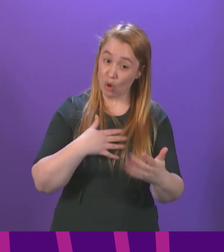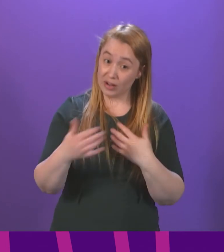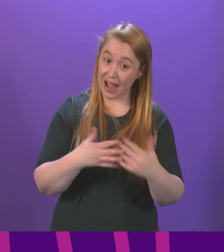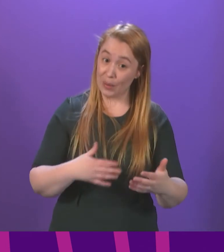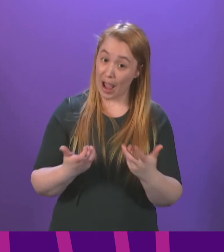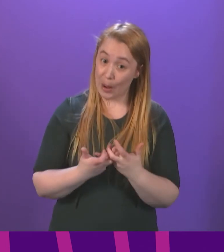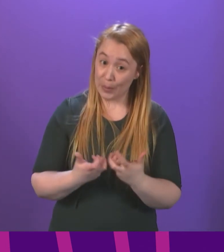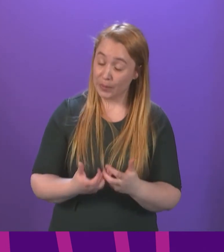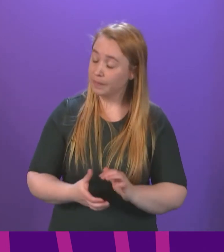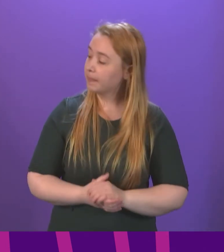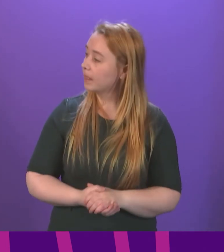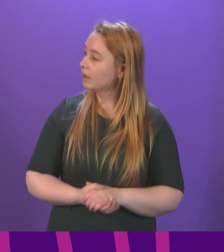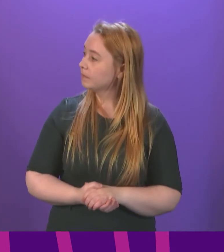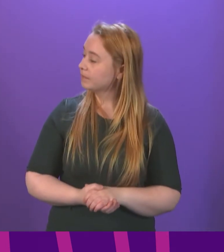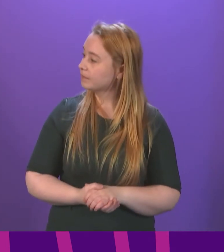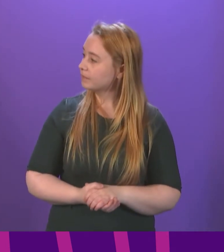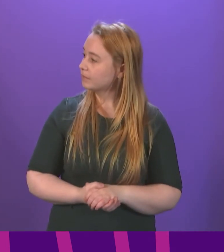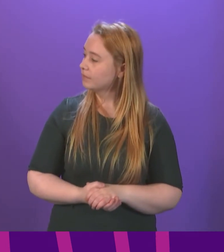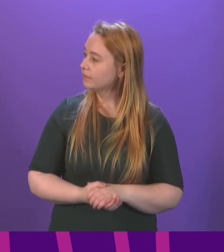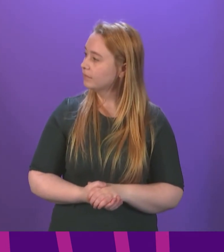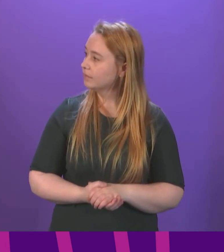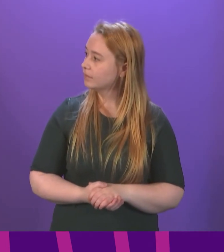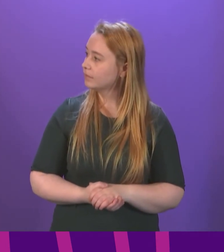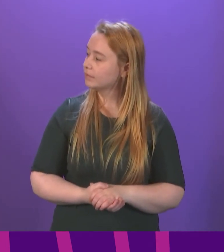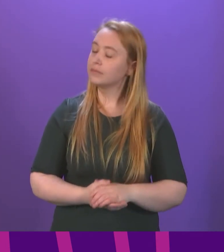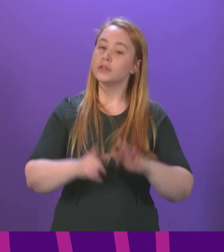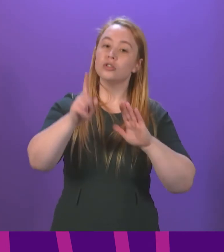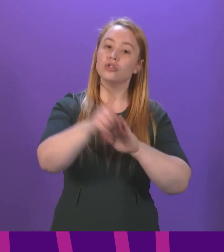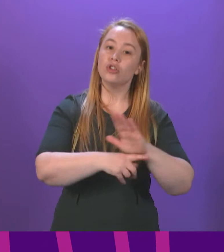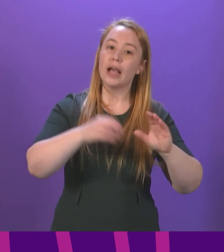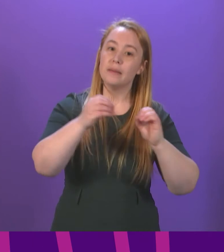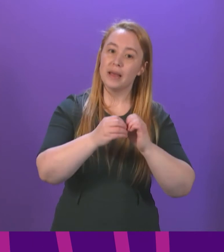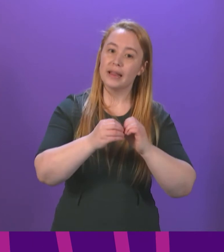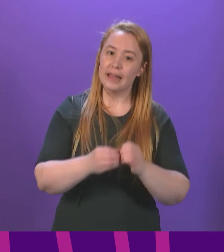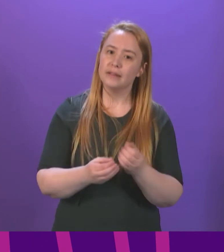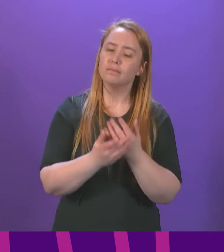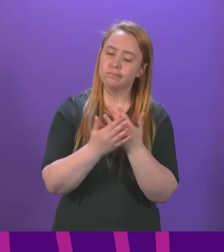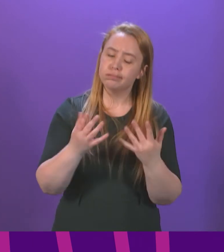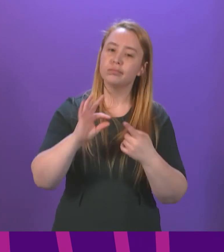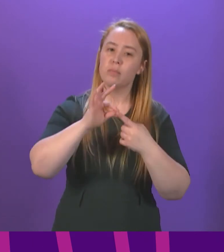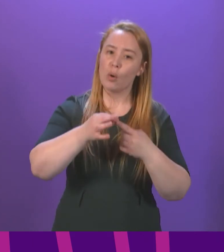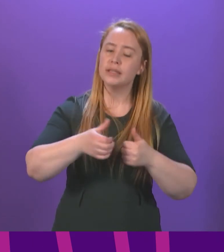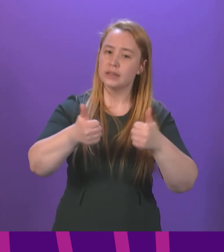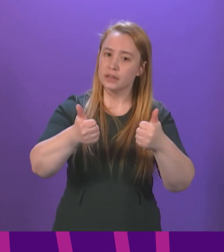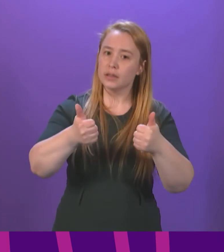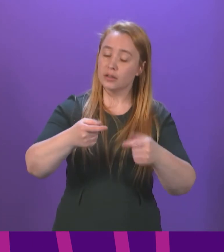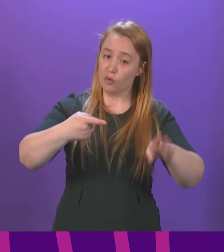Mairi Gougeon: Jackie Baillie has raised a number of really important points.